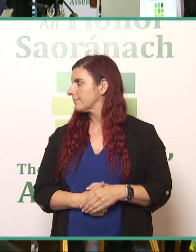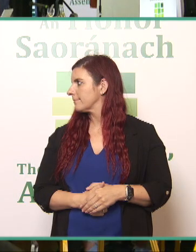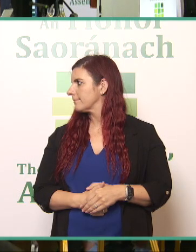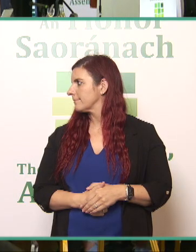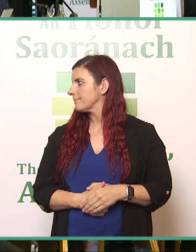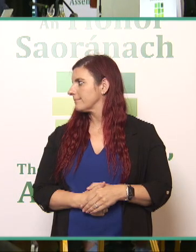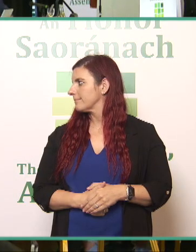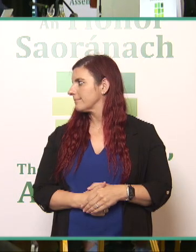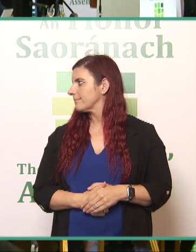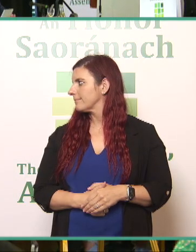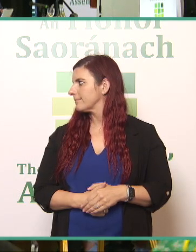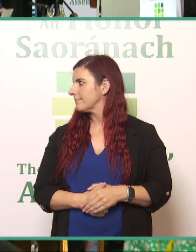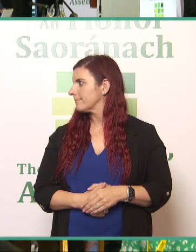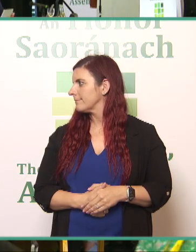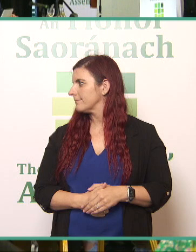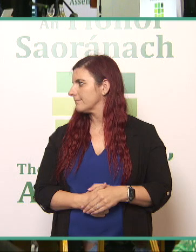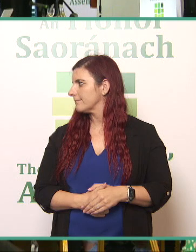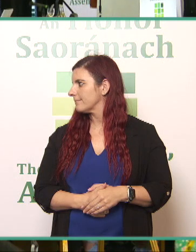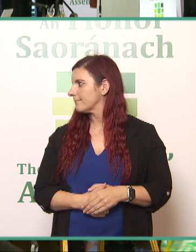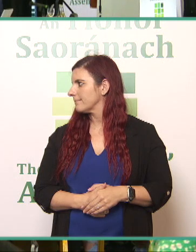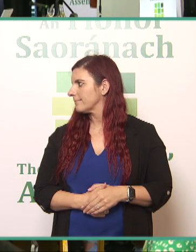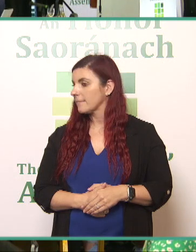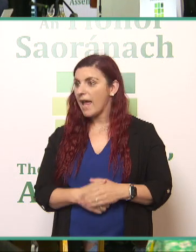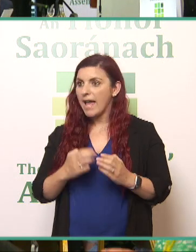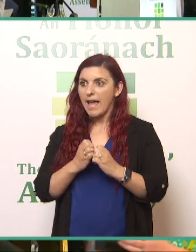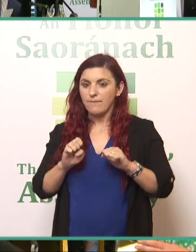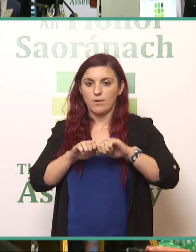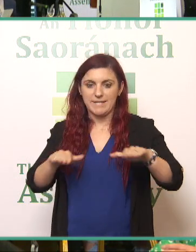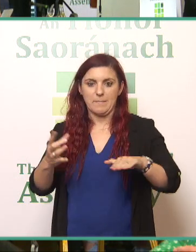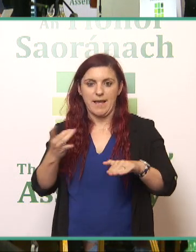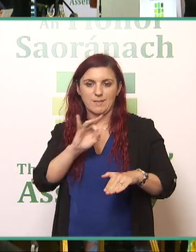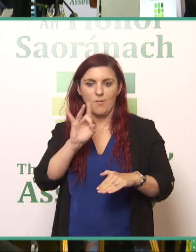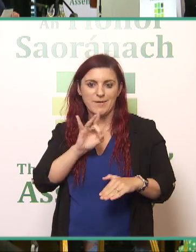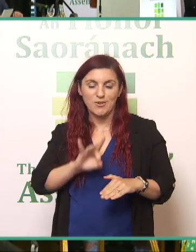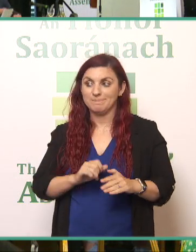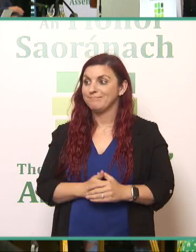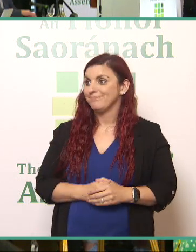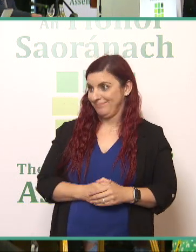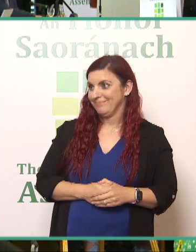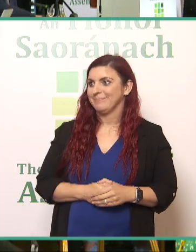Thank you. There's no table that hasn't asked a question Tim. Yeah, we're very egalitarian in